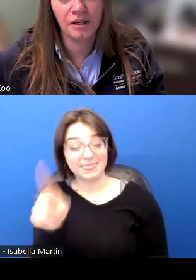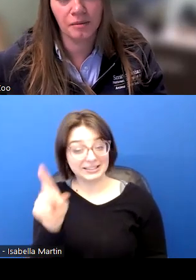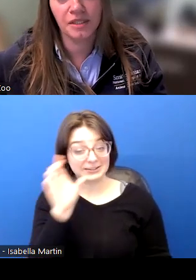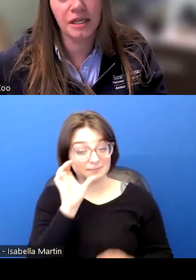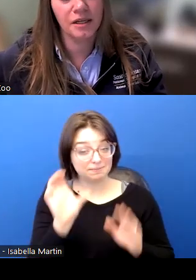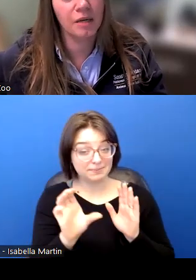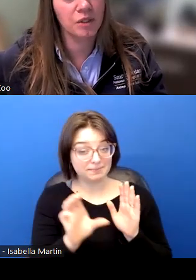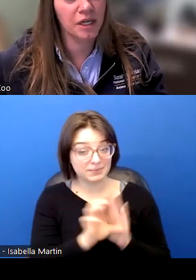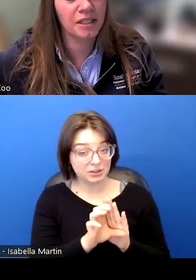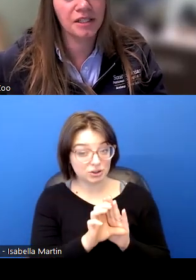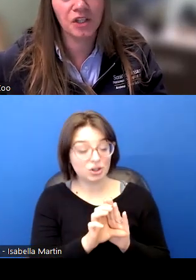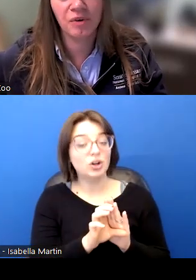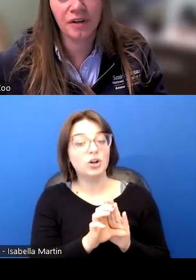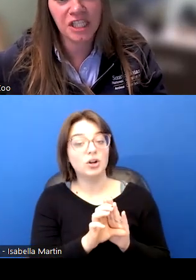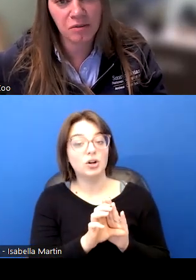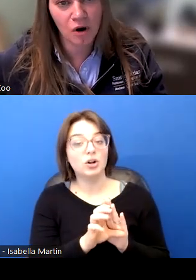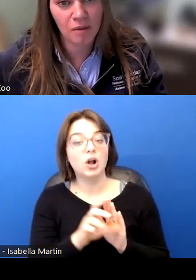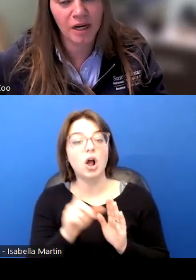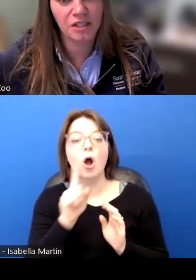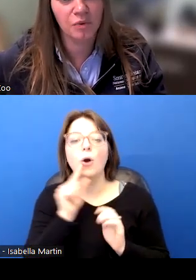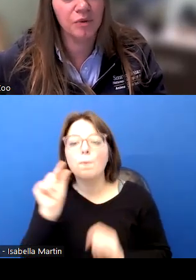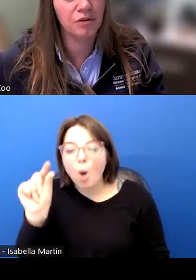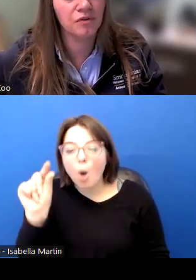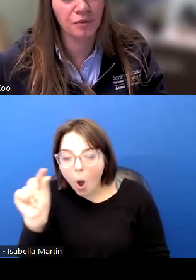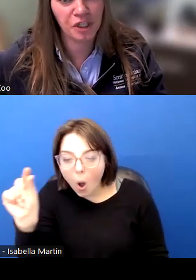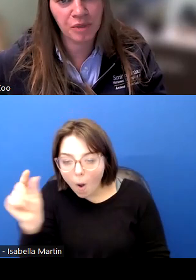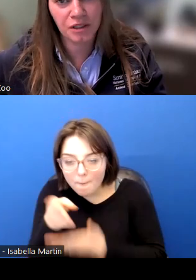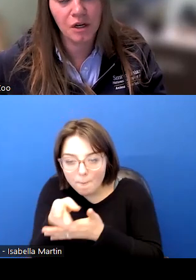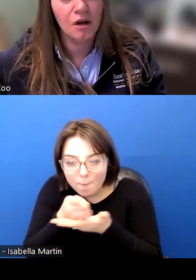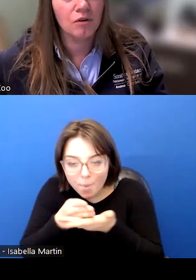items in animal diets these are going to be very small amounts that we would use for enrichment